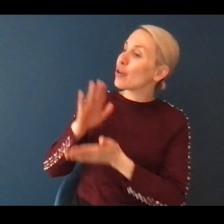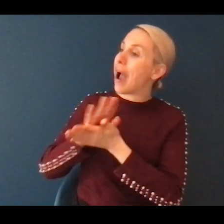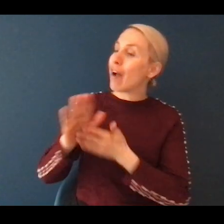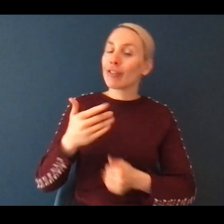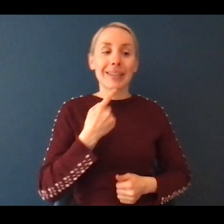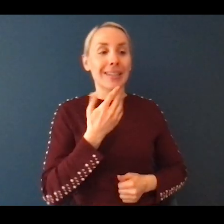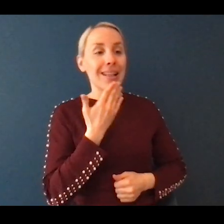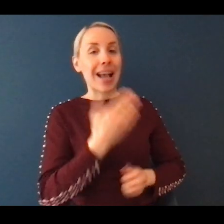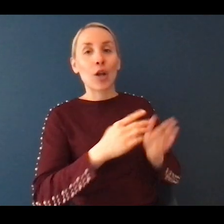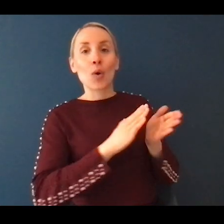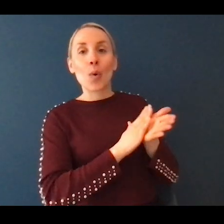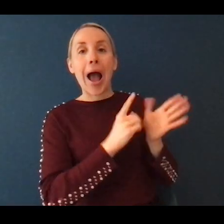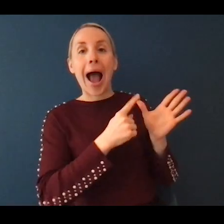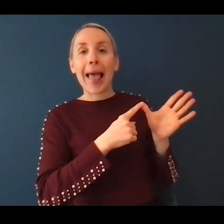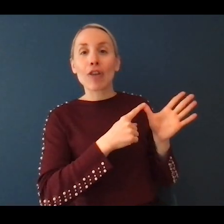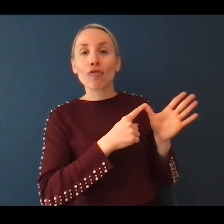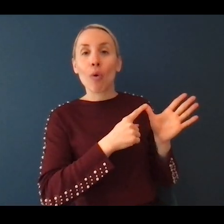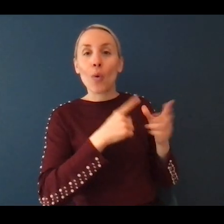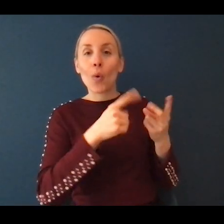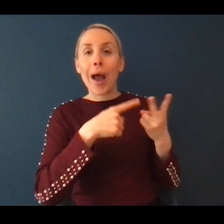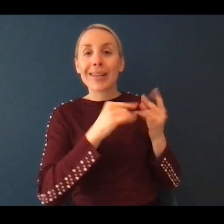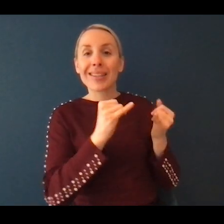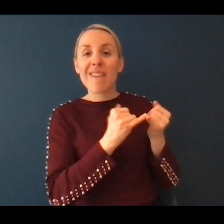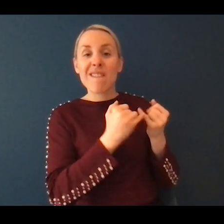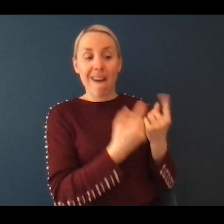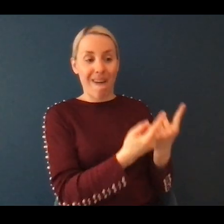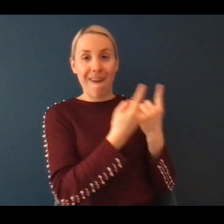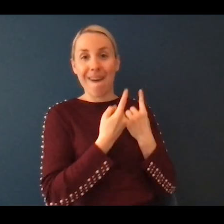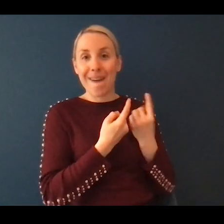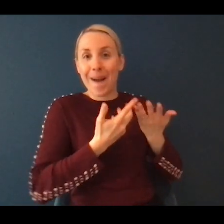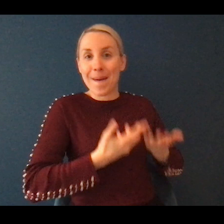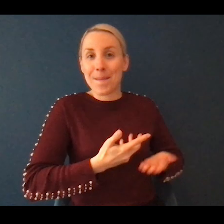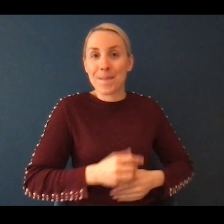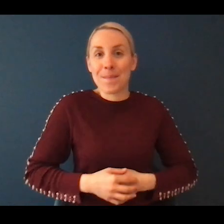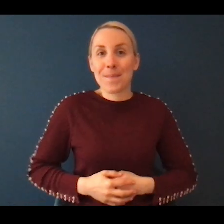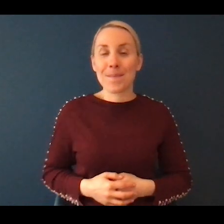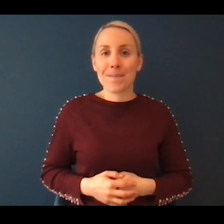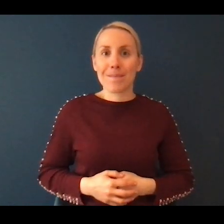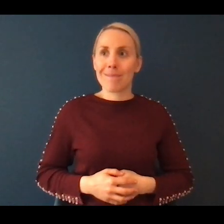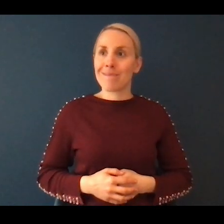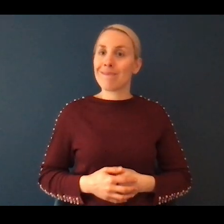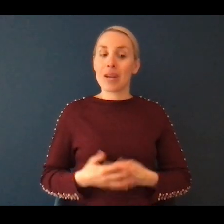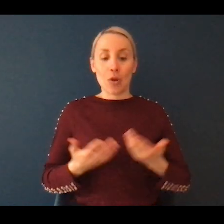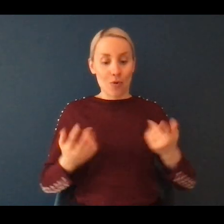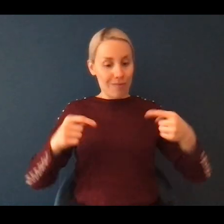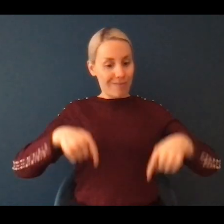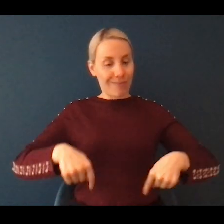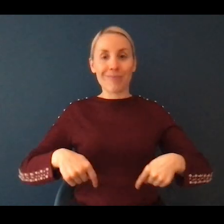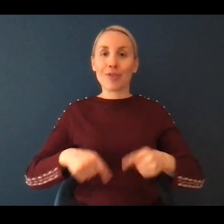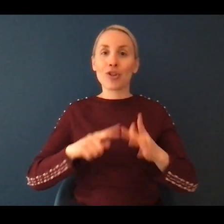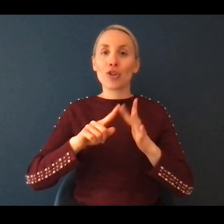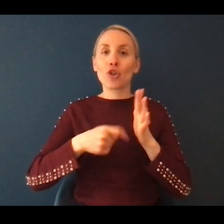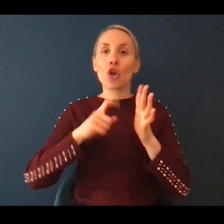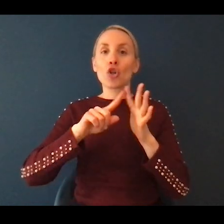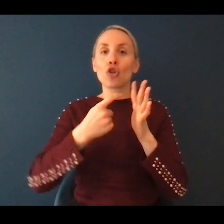us today um so let me introduce you to the Jerwood/Photoworks Awards the Jerwood/Photoworks